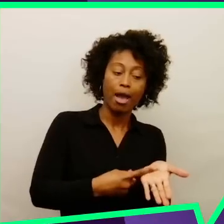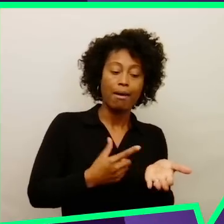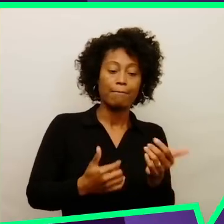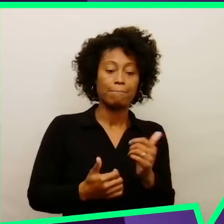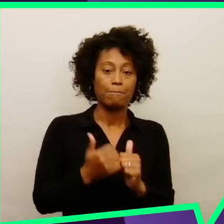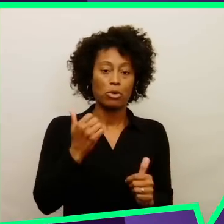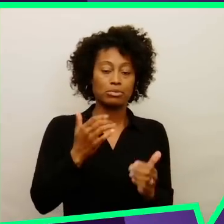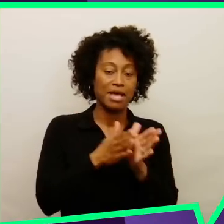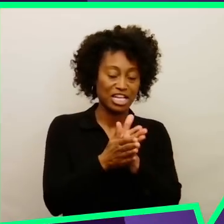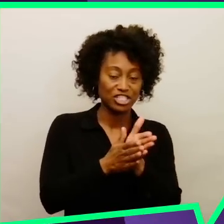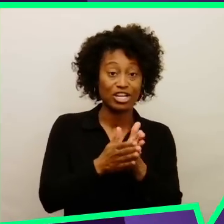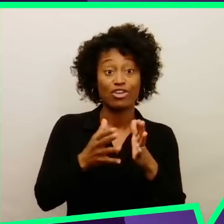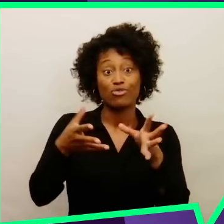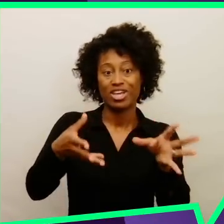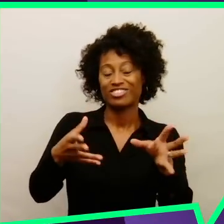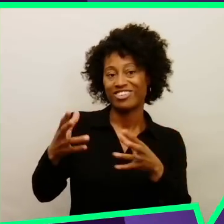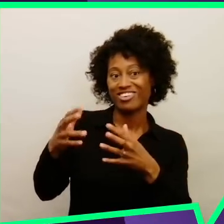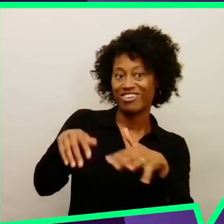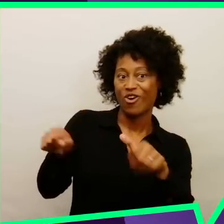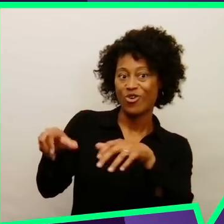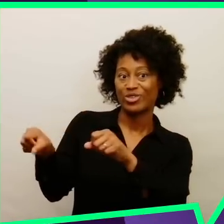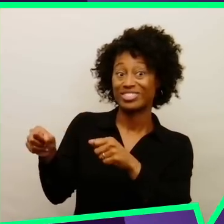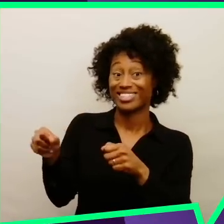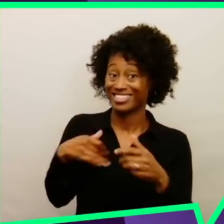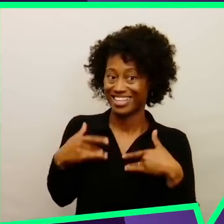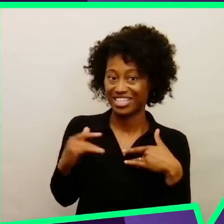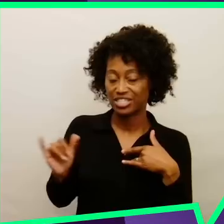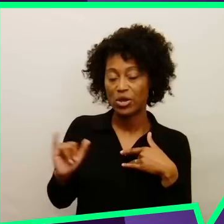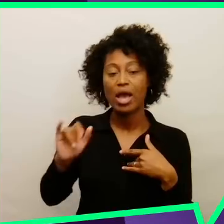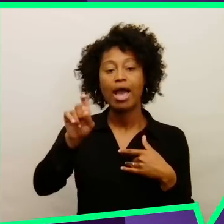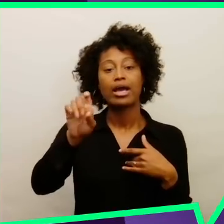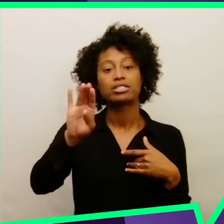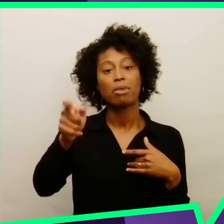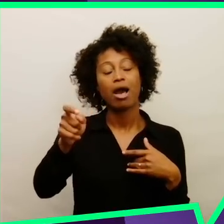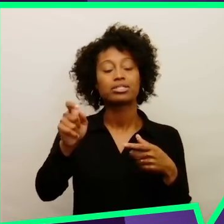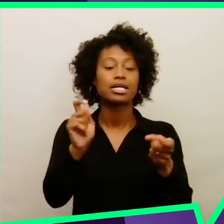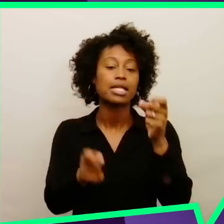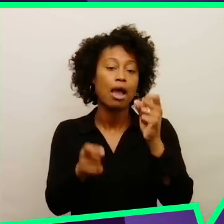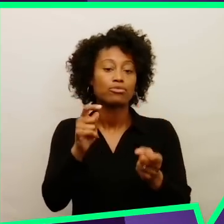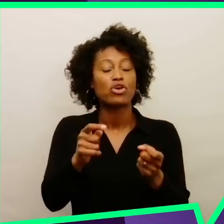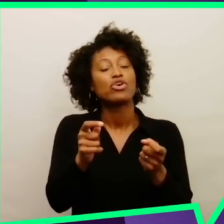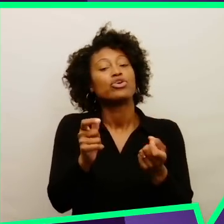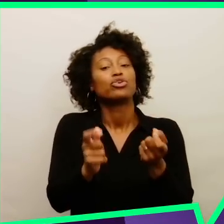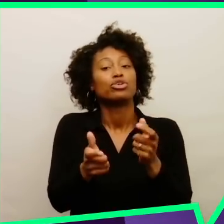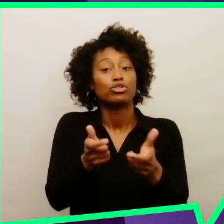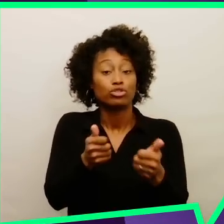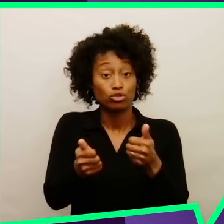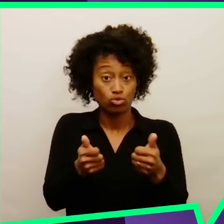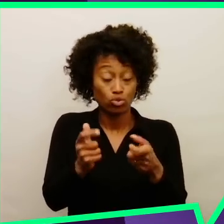But first, we get to talk about something that I am very passionate about. And I know the rest of our casters are as well.